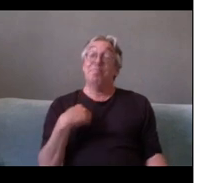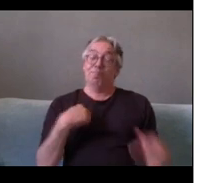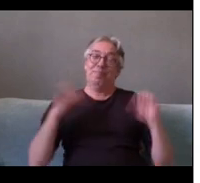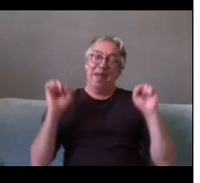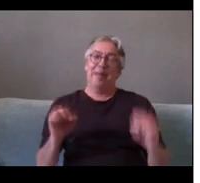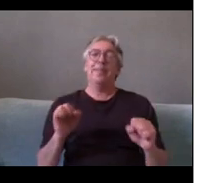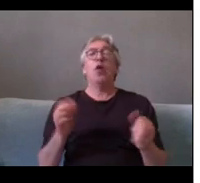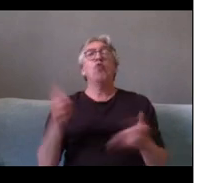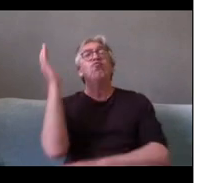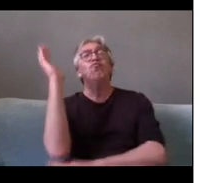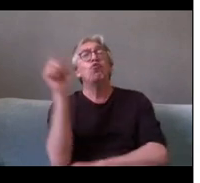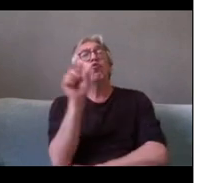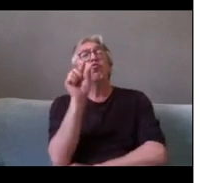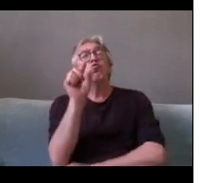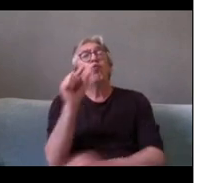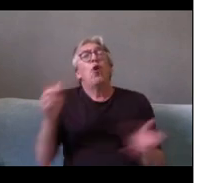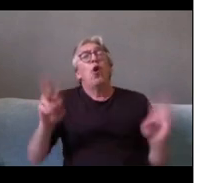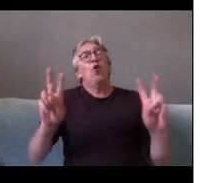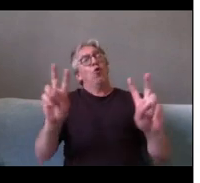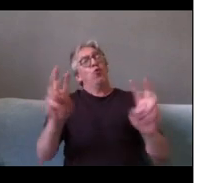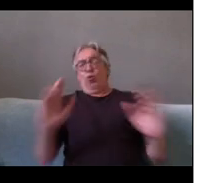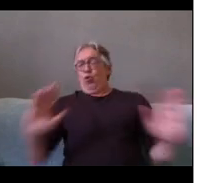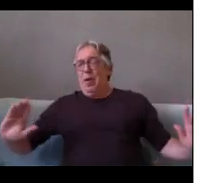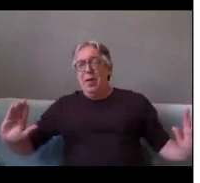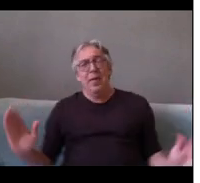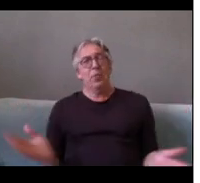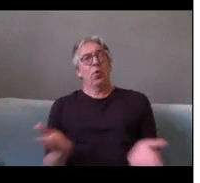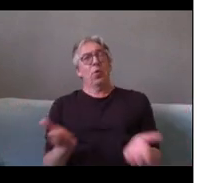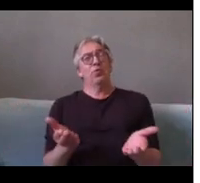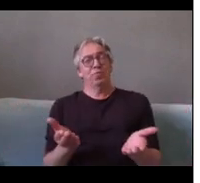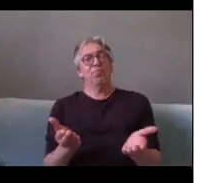on i2i's approach to disability data.